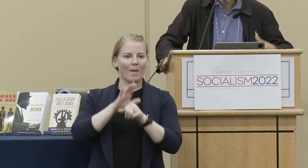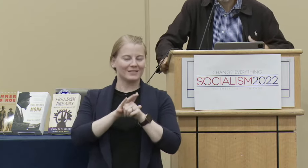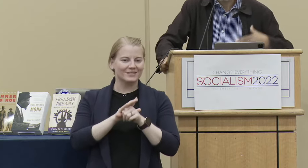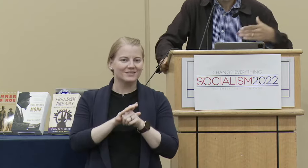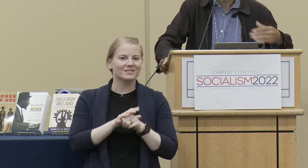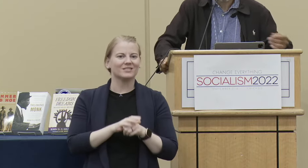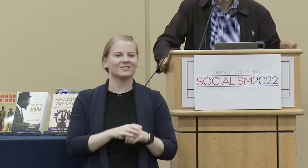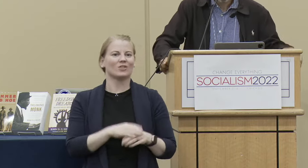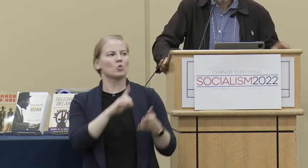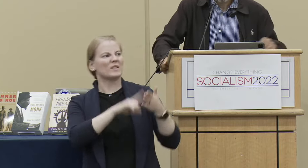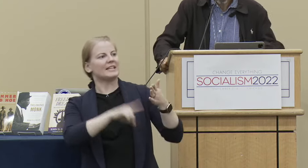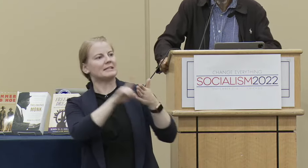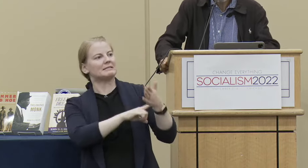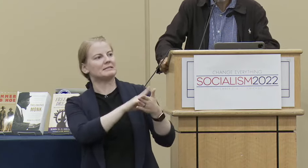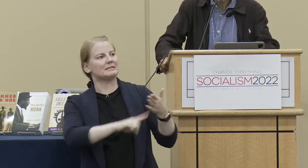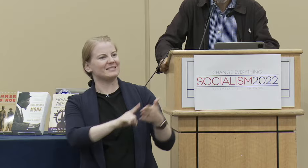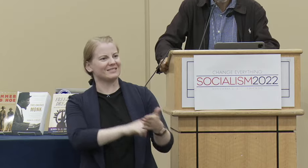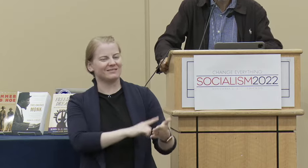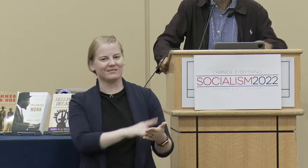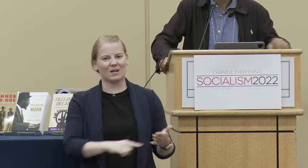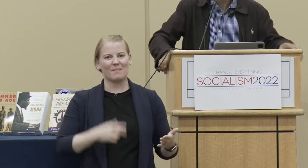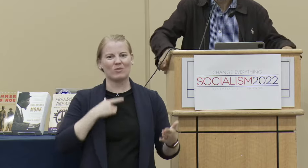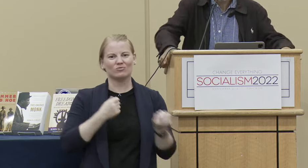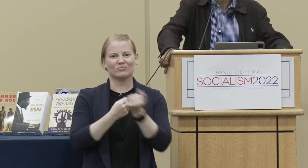deliver on promises. The critique of socialist states